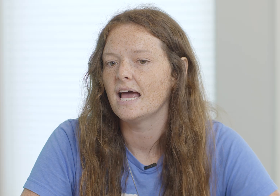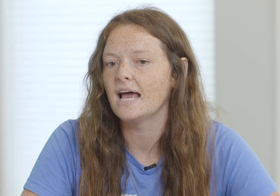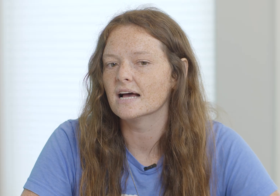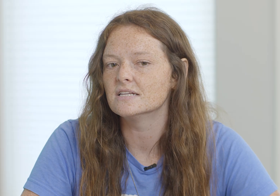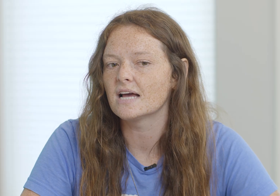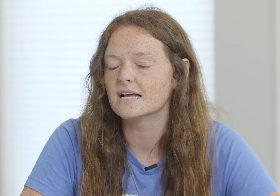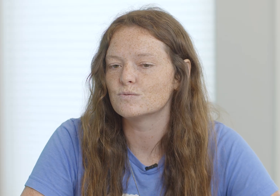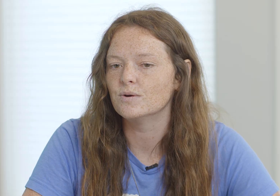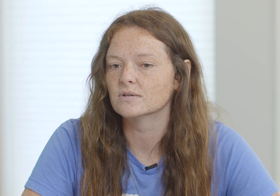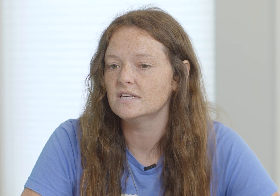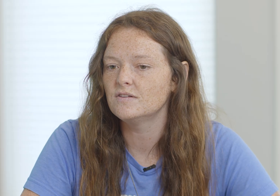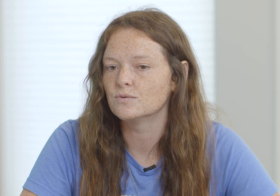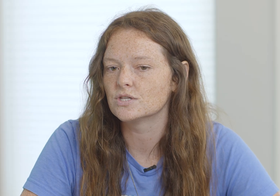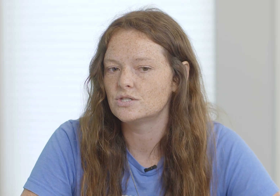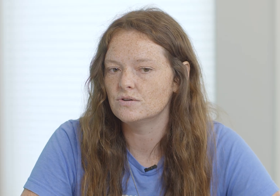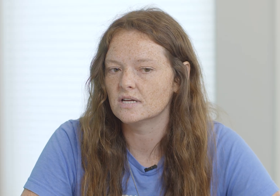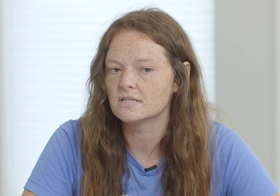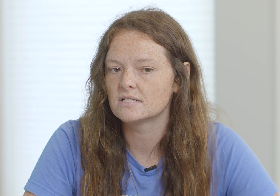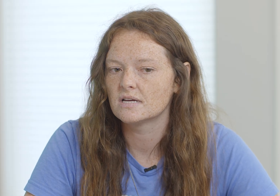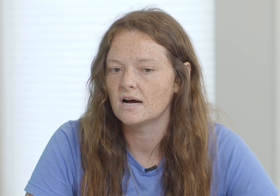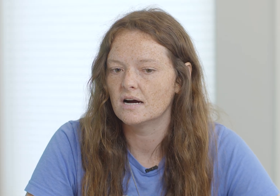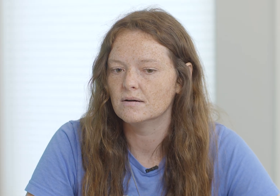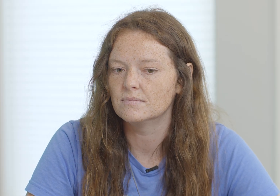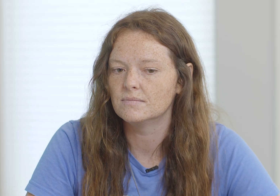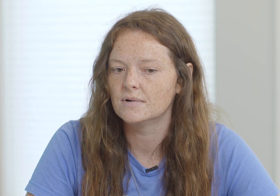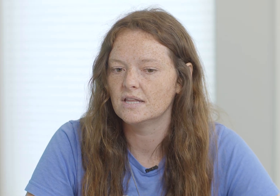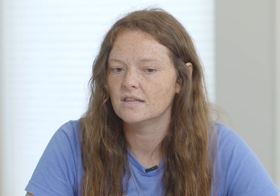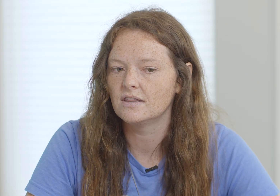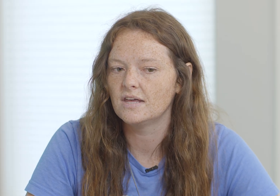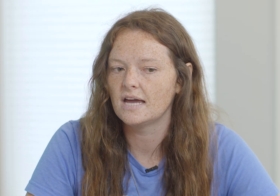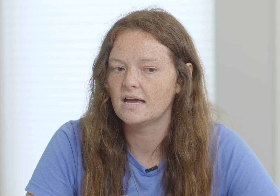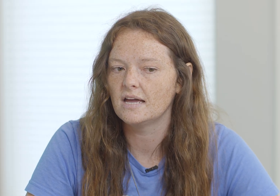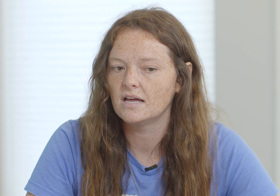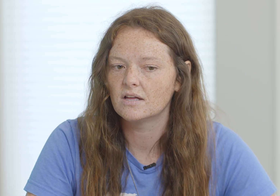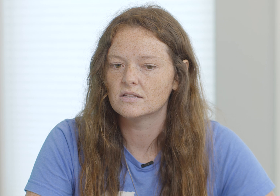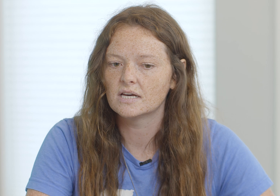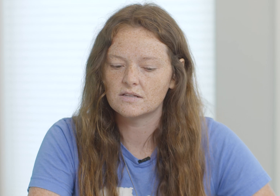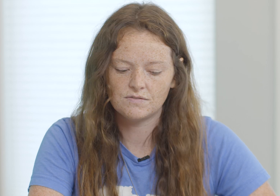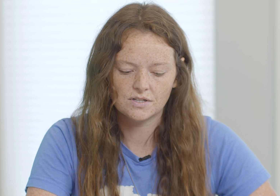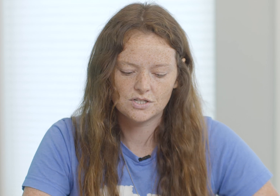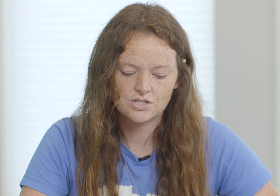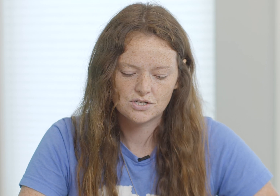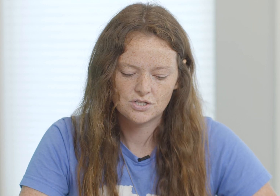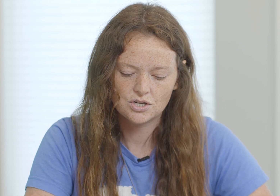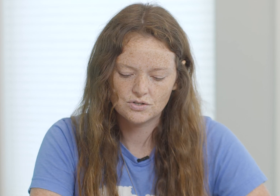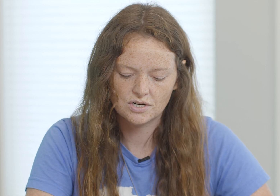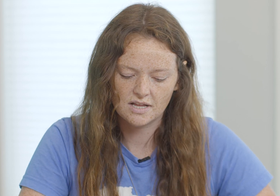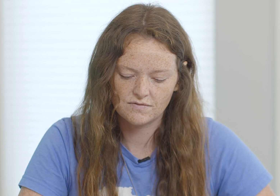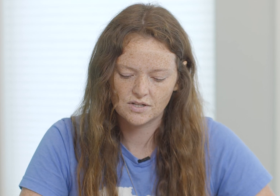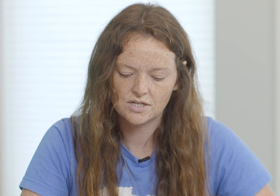and as we were leaving with the student, they like the village children in that village